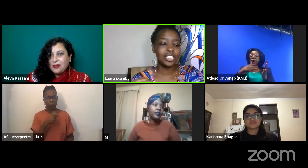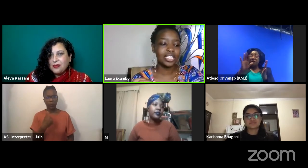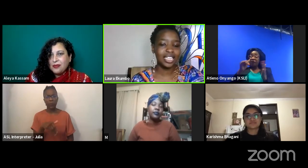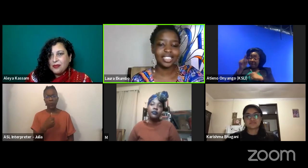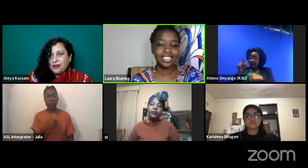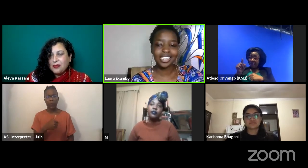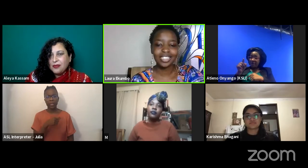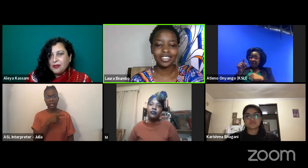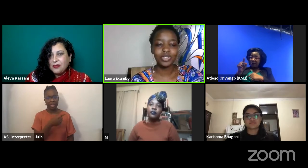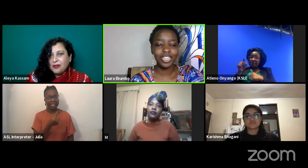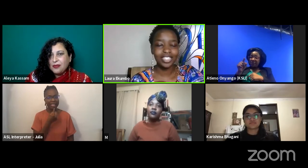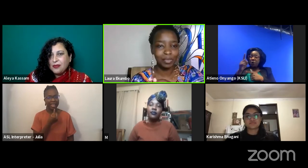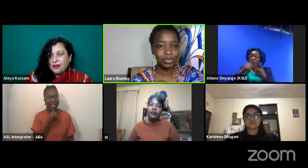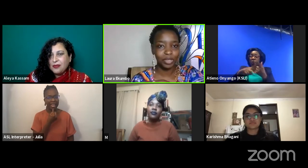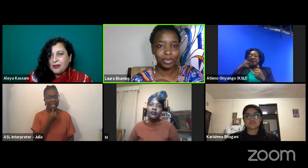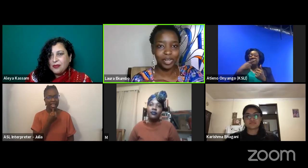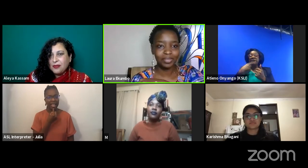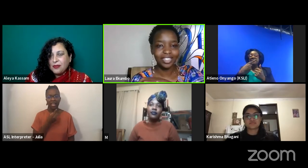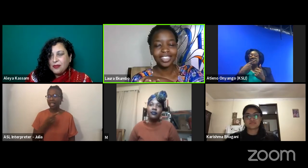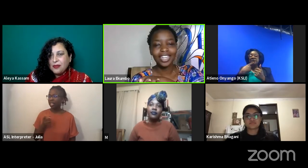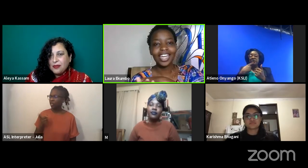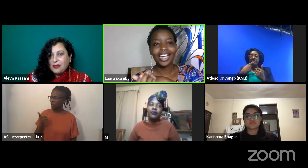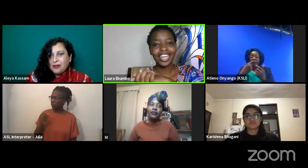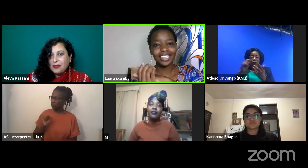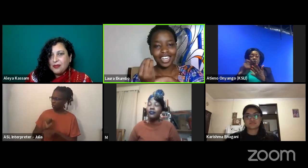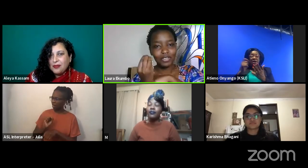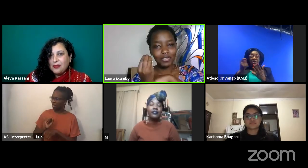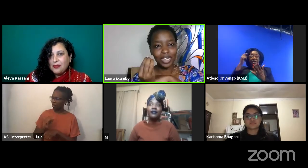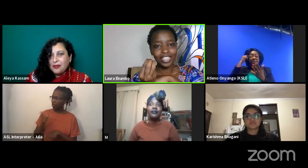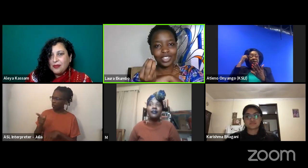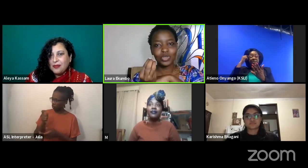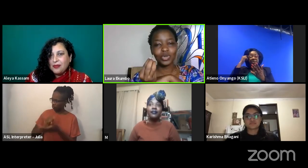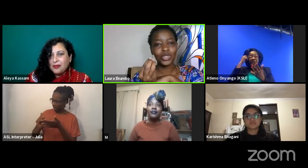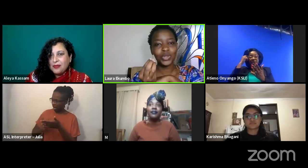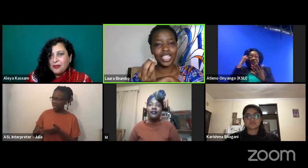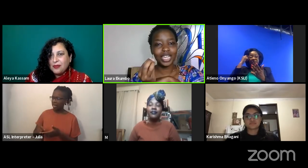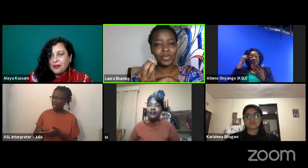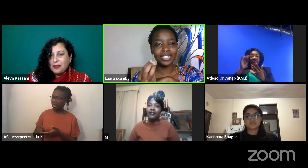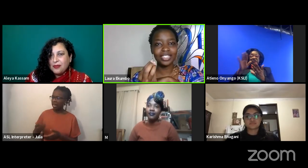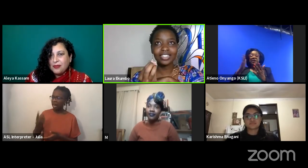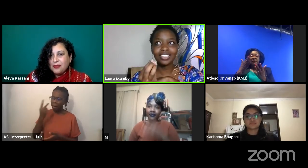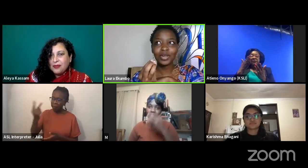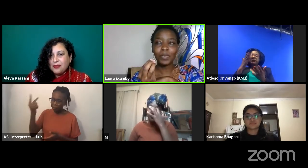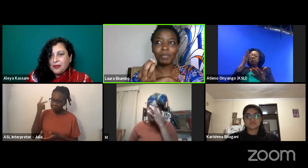when she says you're writing a memory poem and how feedback is so true in that moment,